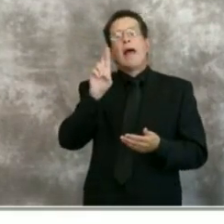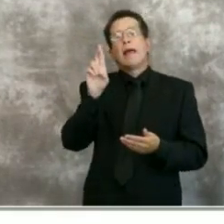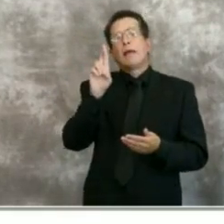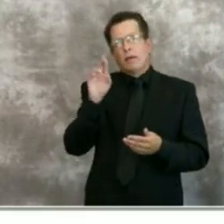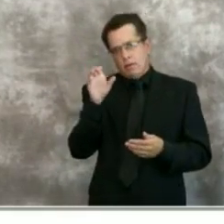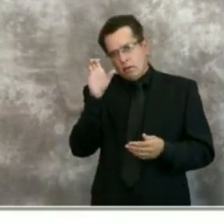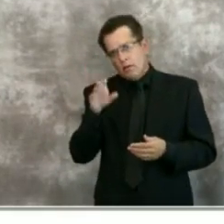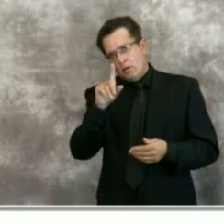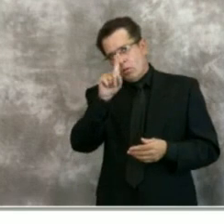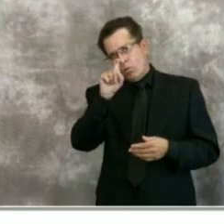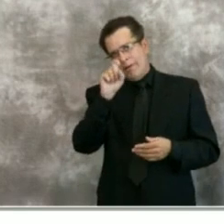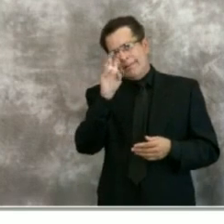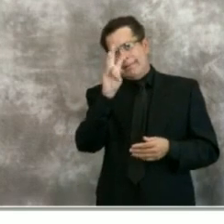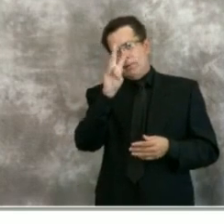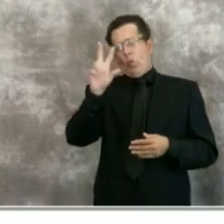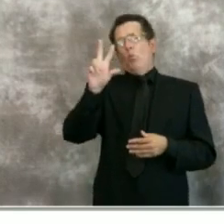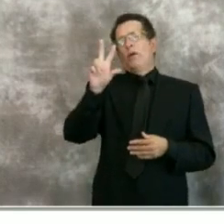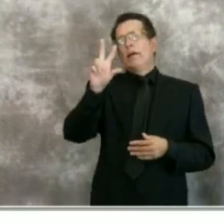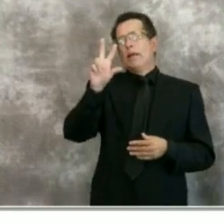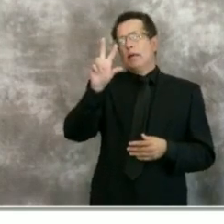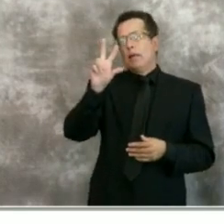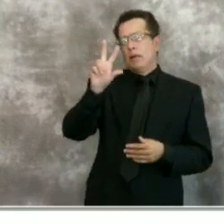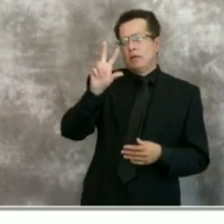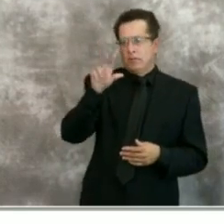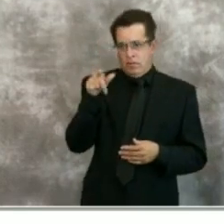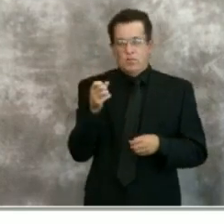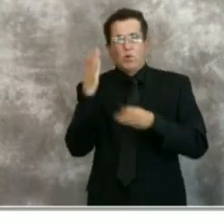SLIDE. THIS IS HOSPITALIZATIONS AND FOR THE